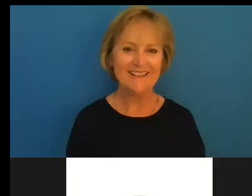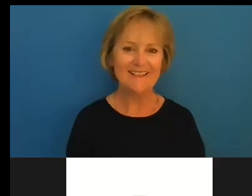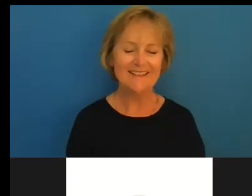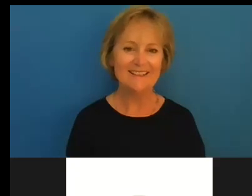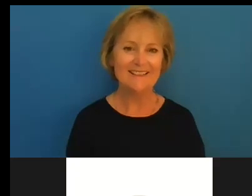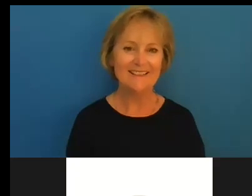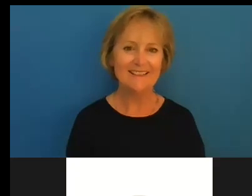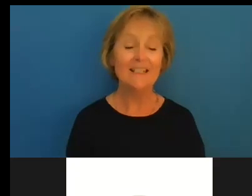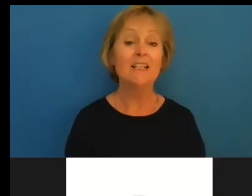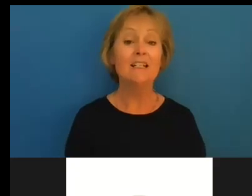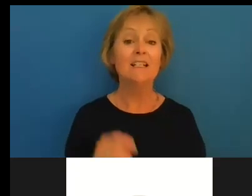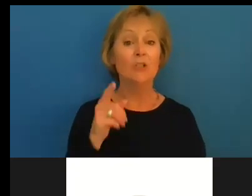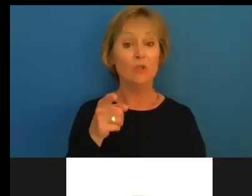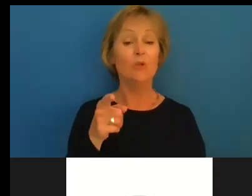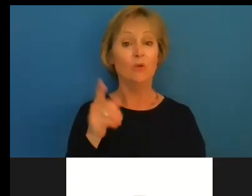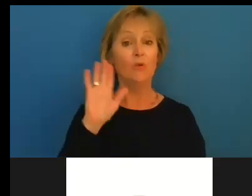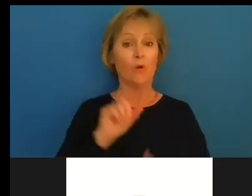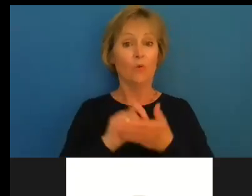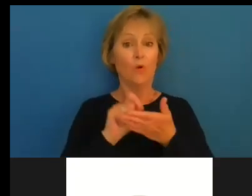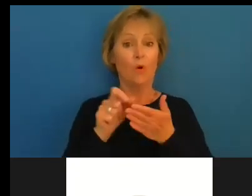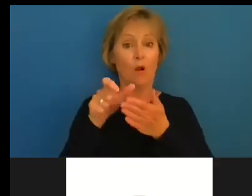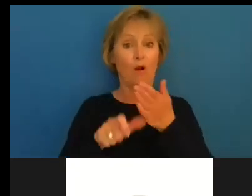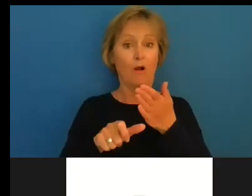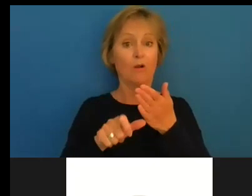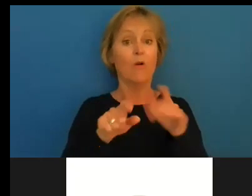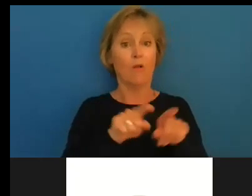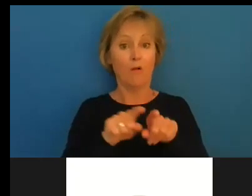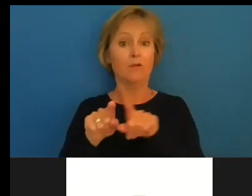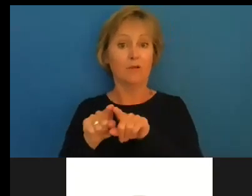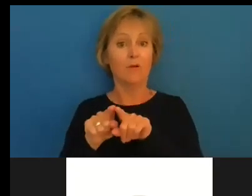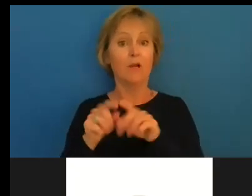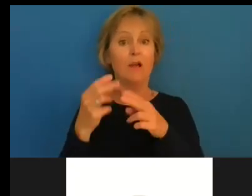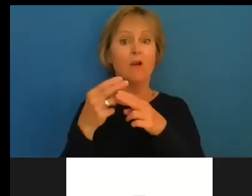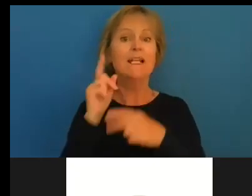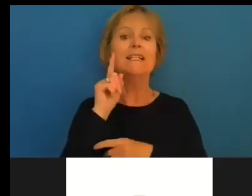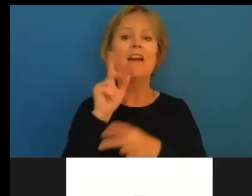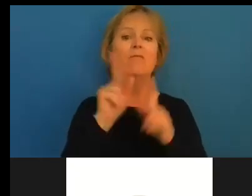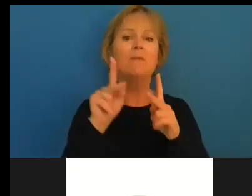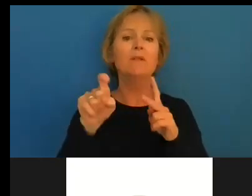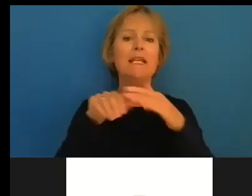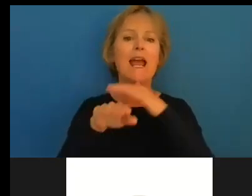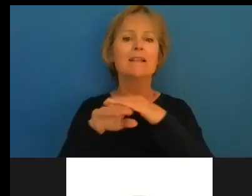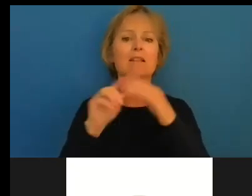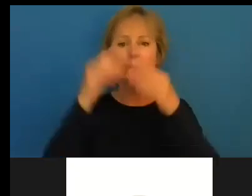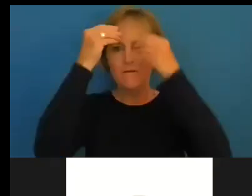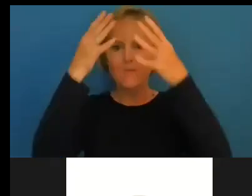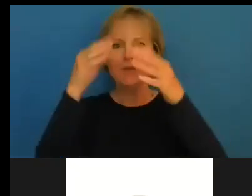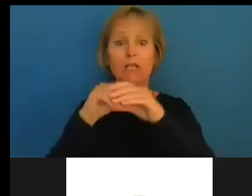So you wrote an article as well, it's called 'Deaf people need access to information in emergencies too.'